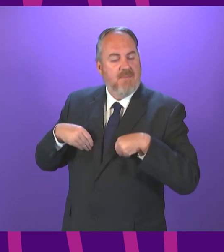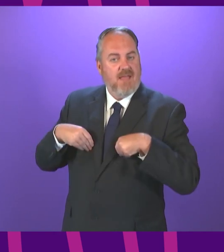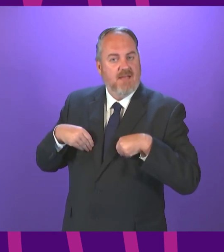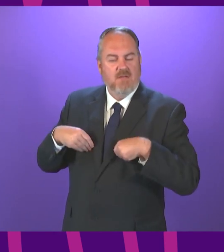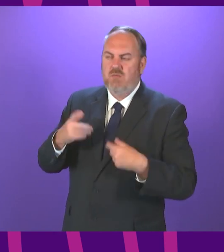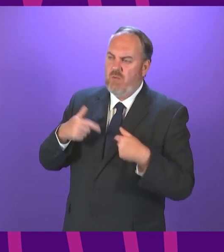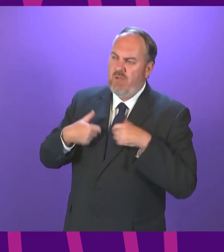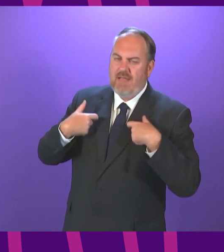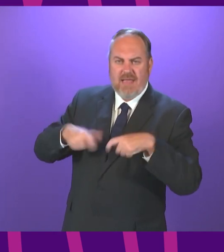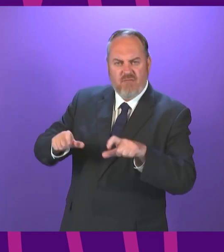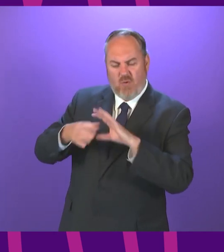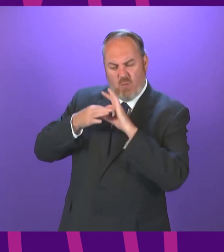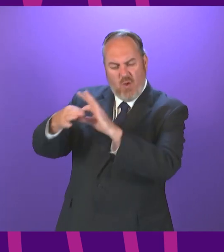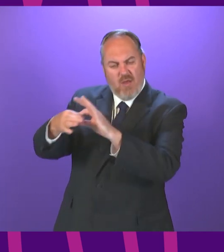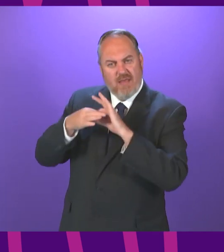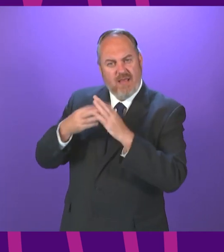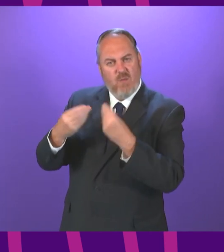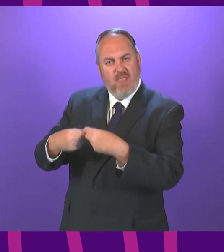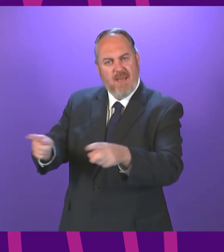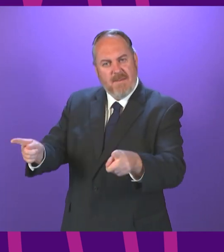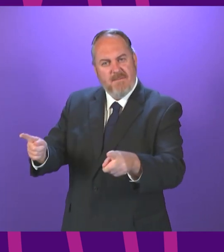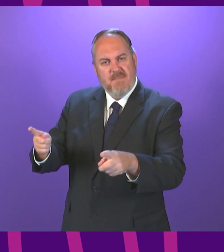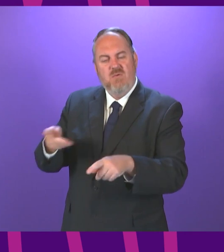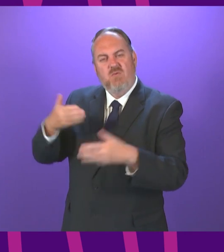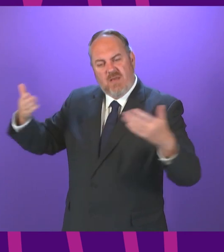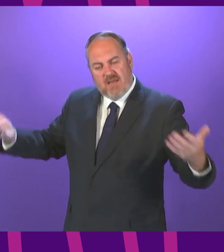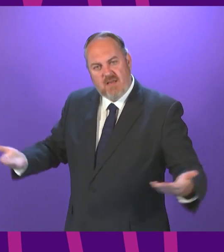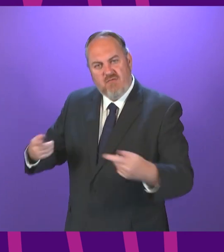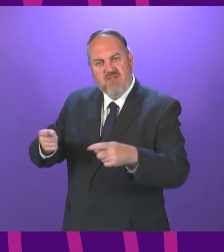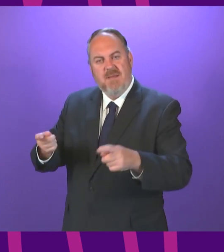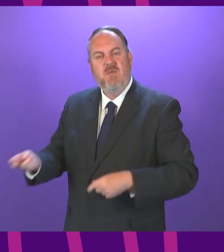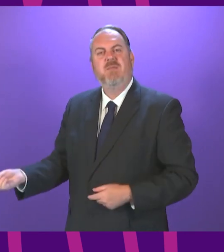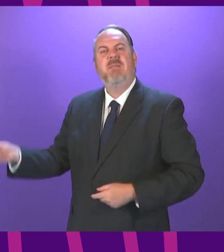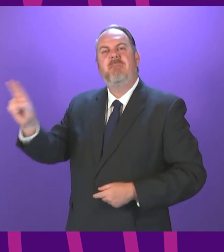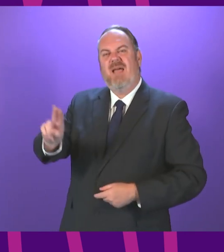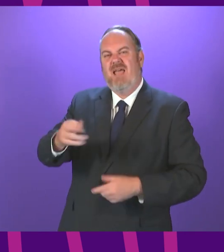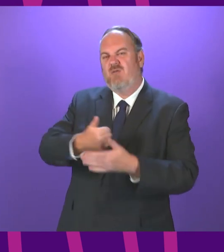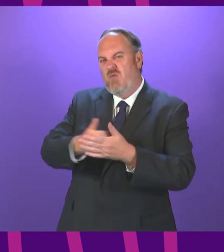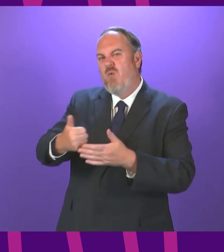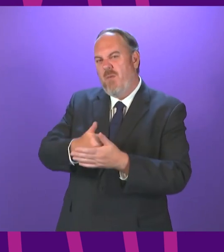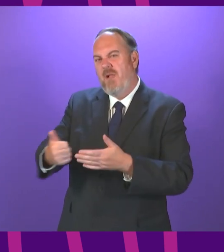that we get back as much normality as possible in the vital relationships and contact between